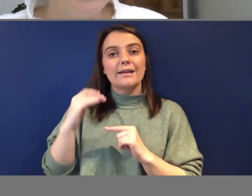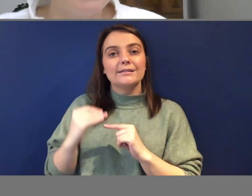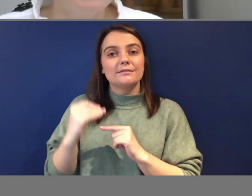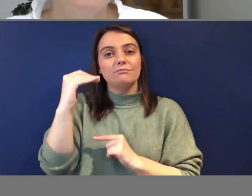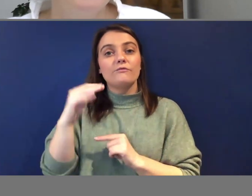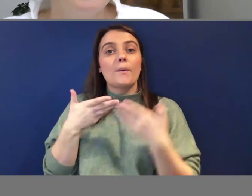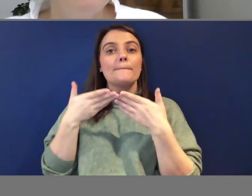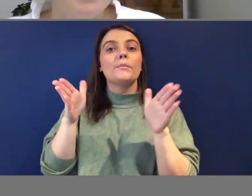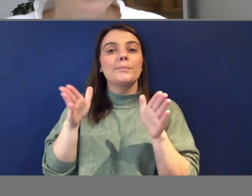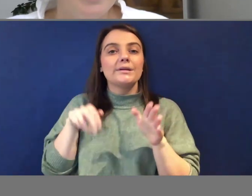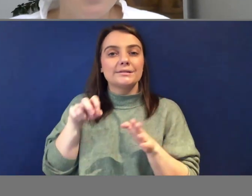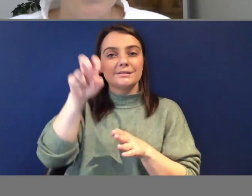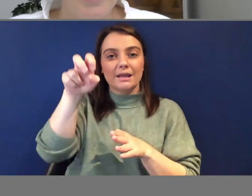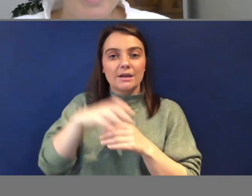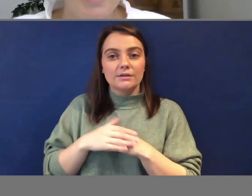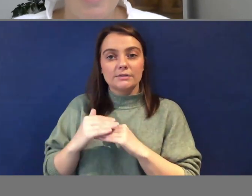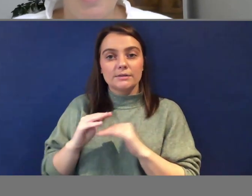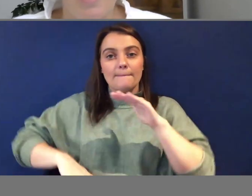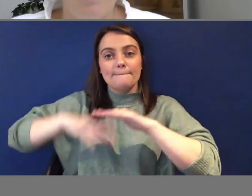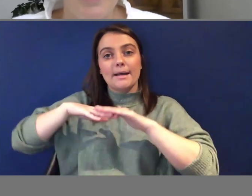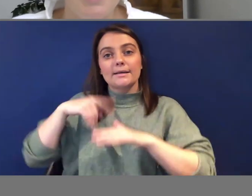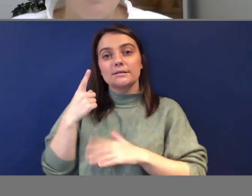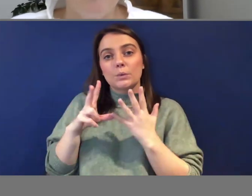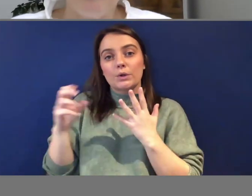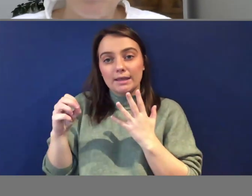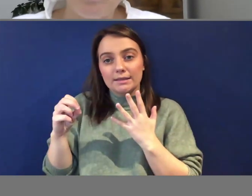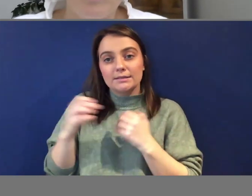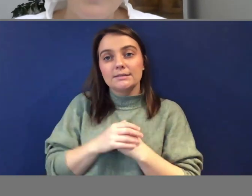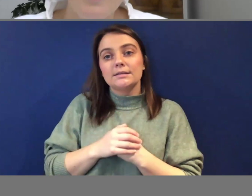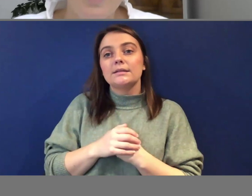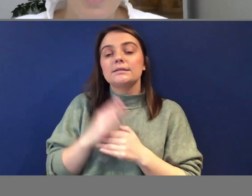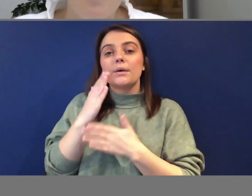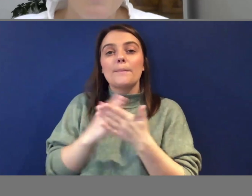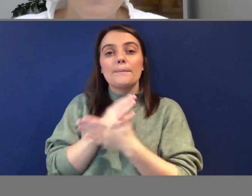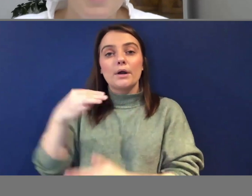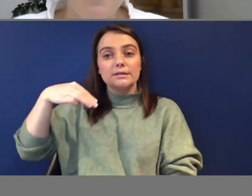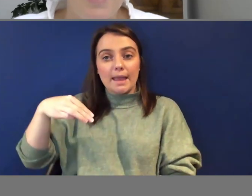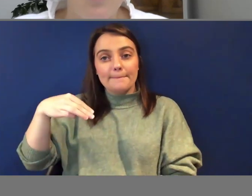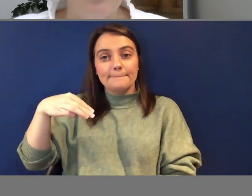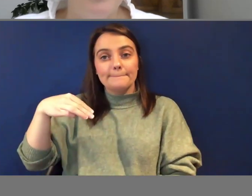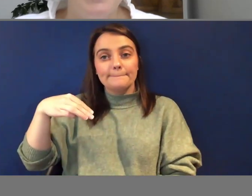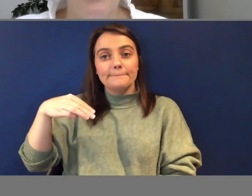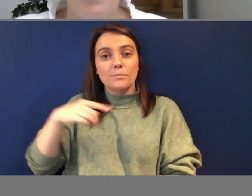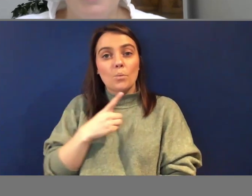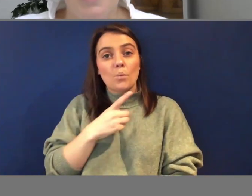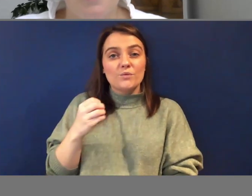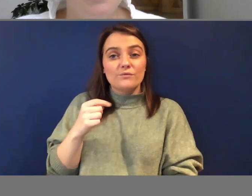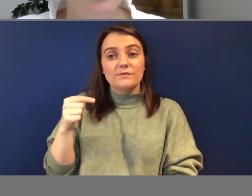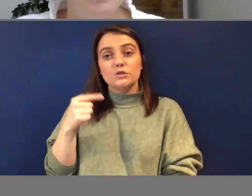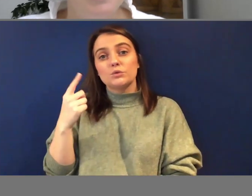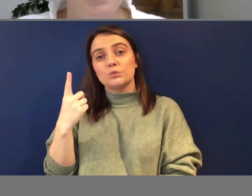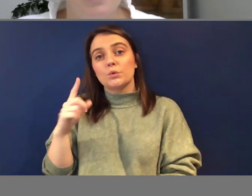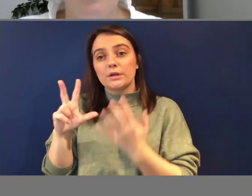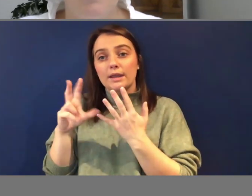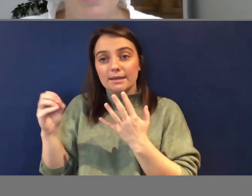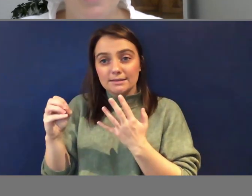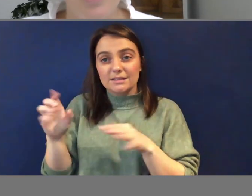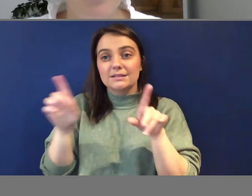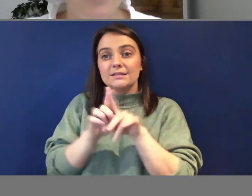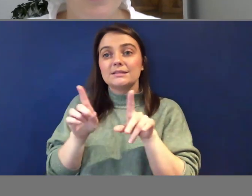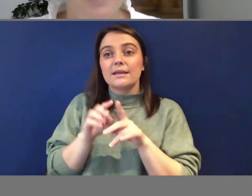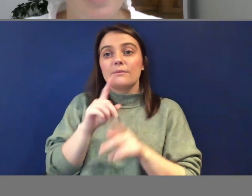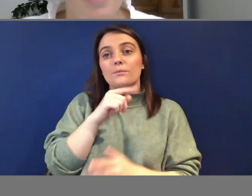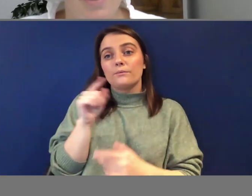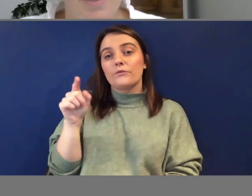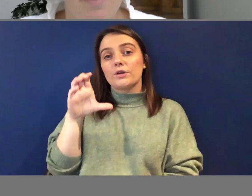public stairs the max rise is 180 part M stipulates 150 to 180 and so does the buildings for everyone